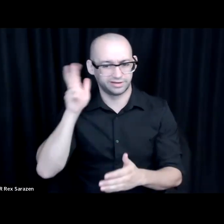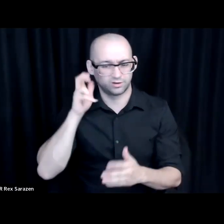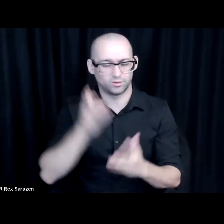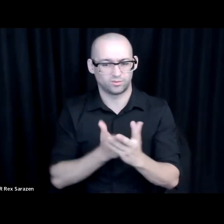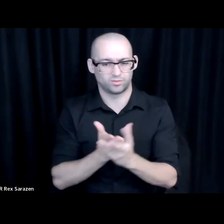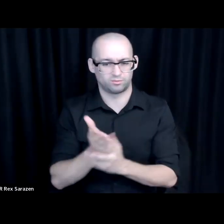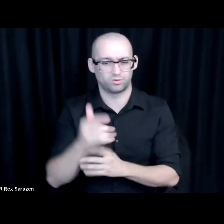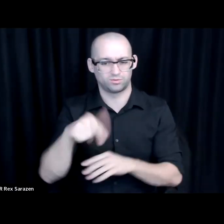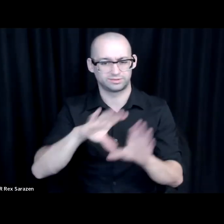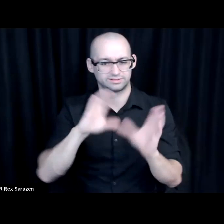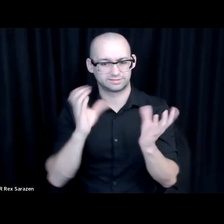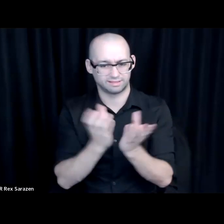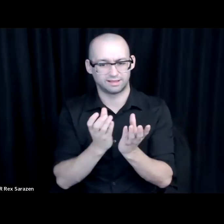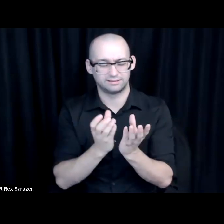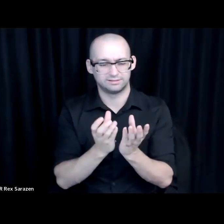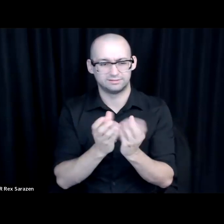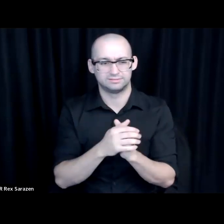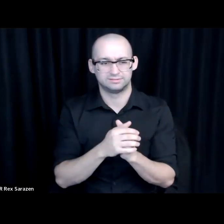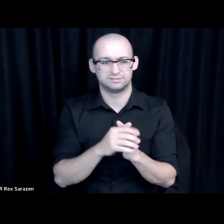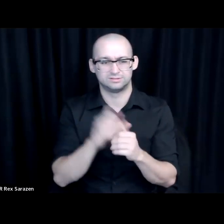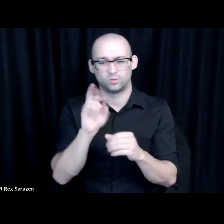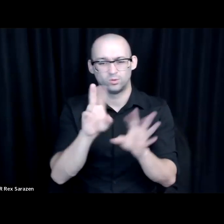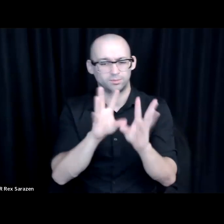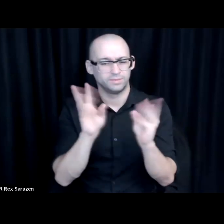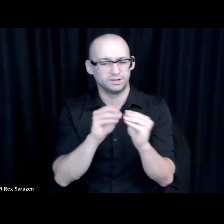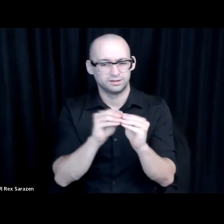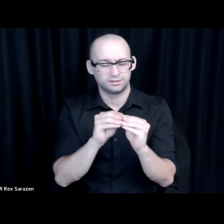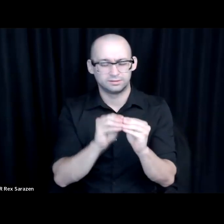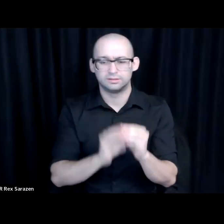of today's presentations is that we're at the end of a beginning stage. But that doesn't mean that